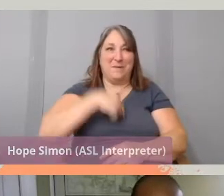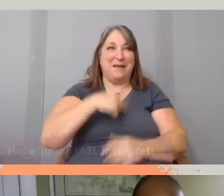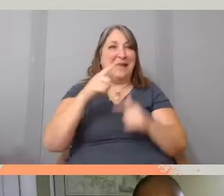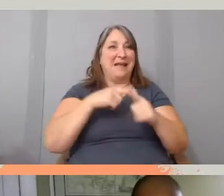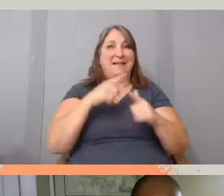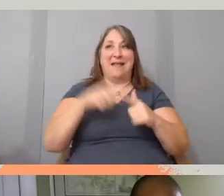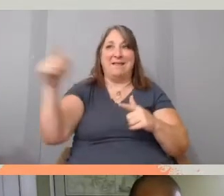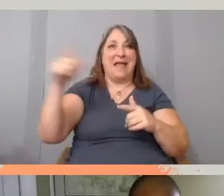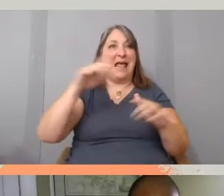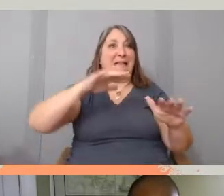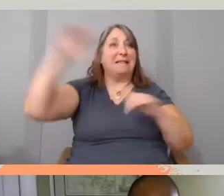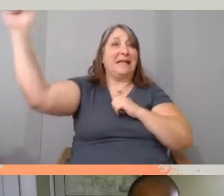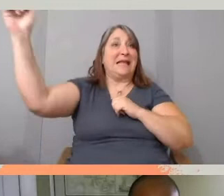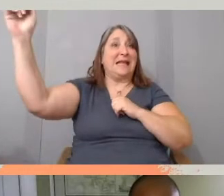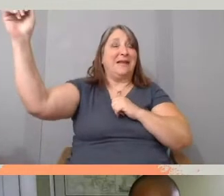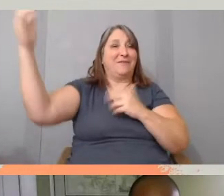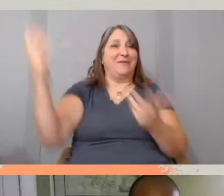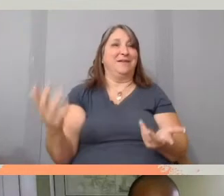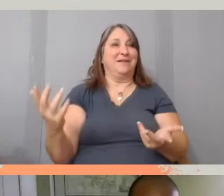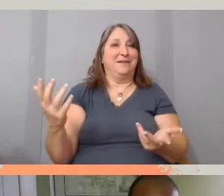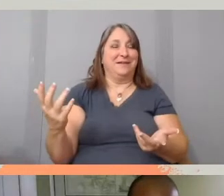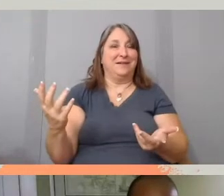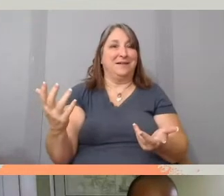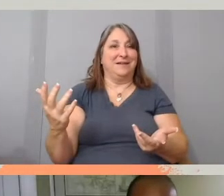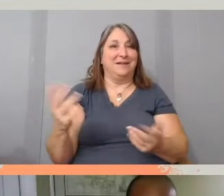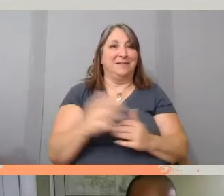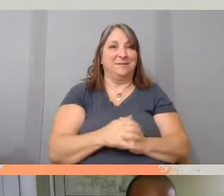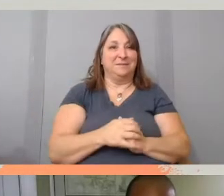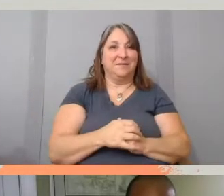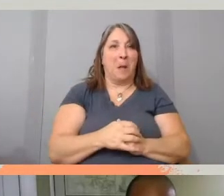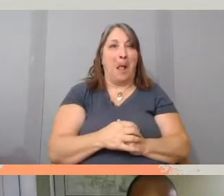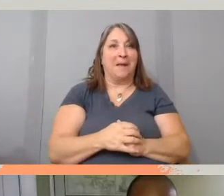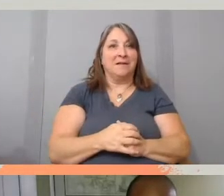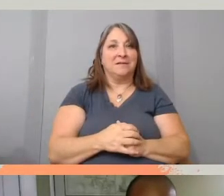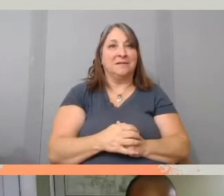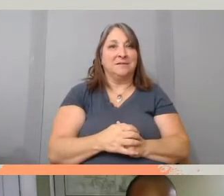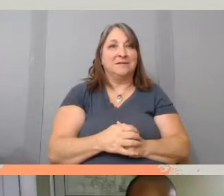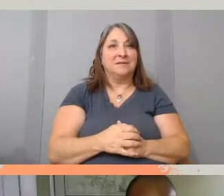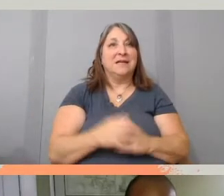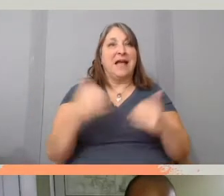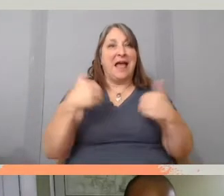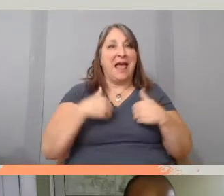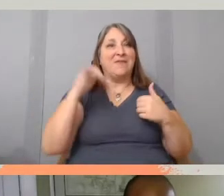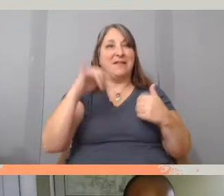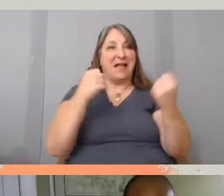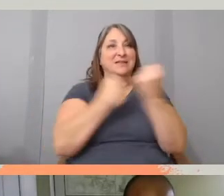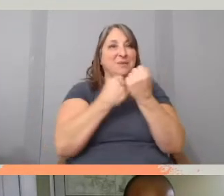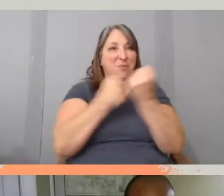And then having that, yeah, having that supportive environment is really important.